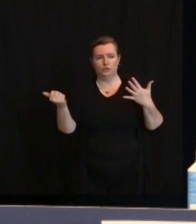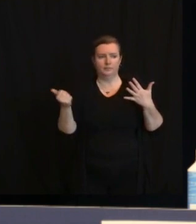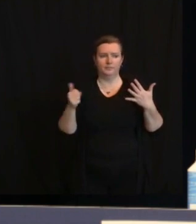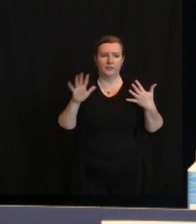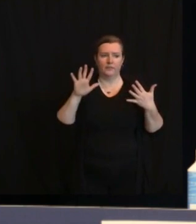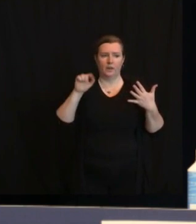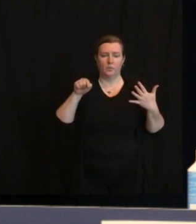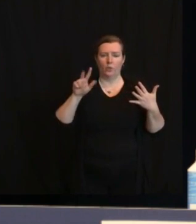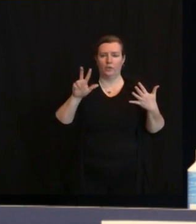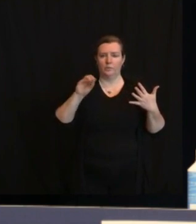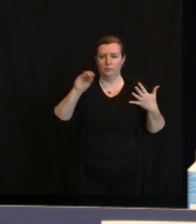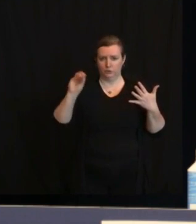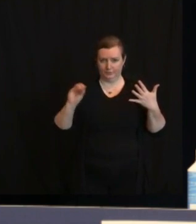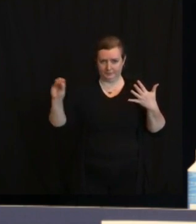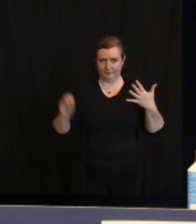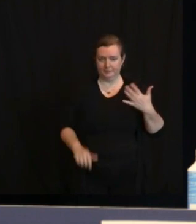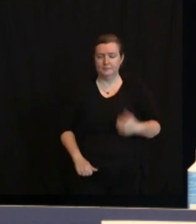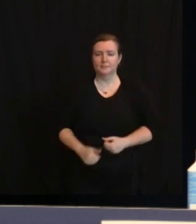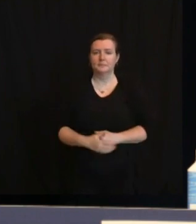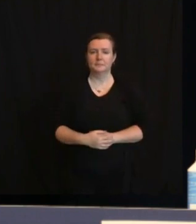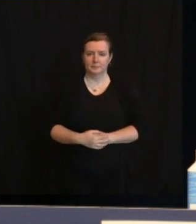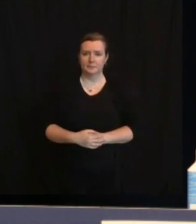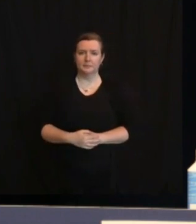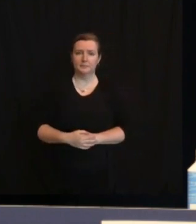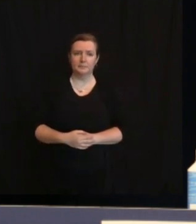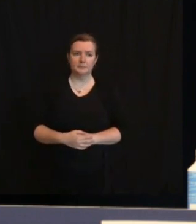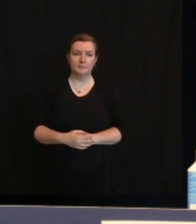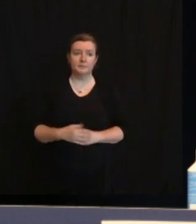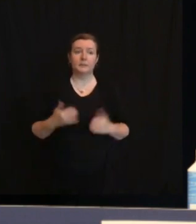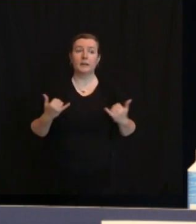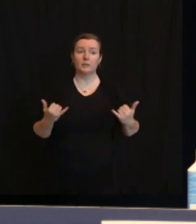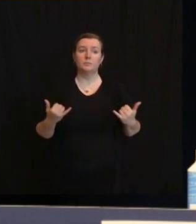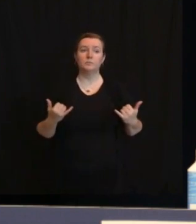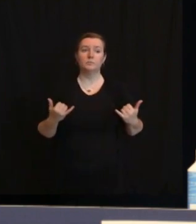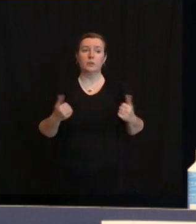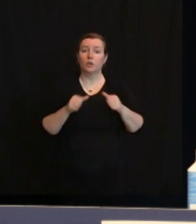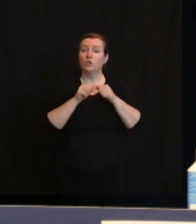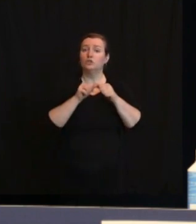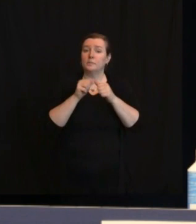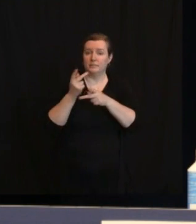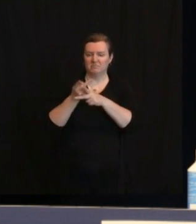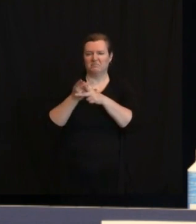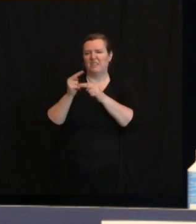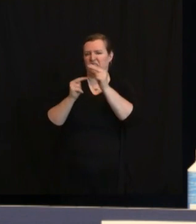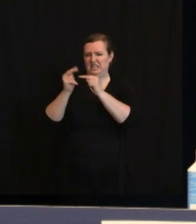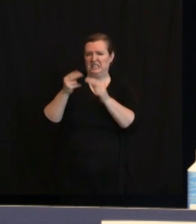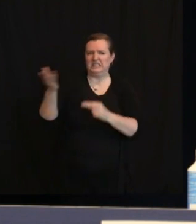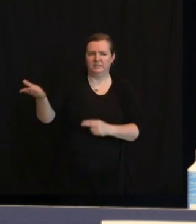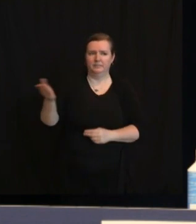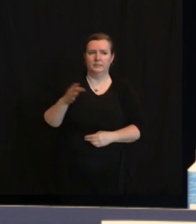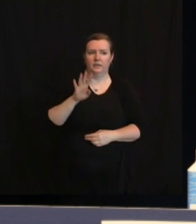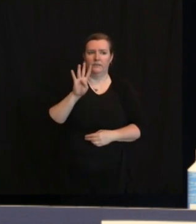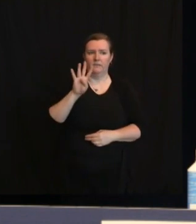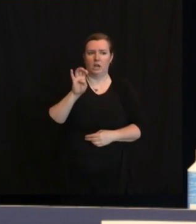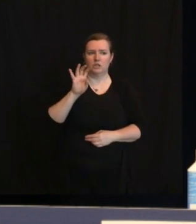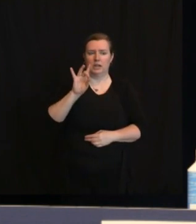AND ETHNICITY ARE AS FOLLOWS. WHITE 52.4. BLACK 20.3, HISPANIC, 16.7, ASIAN 5.2 AND OTHER, 5.3.